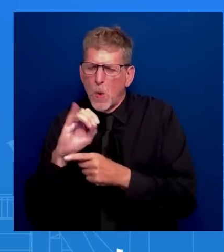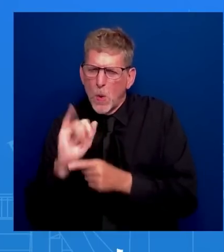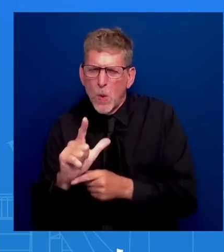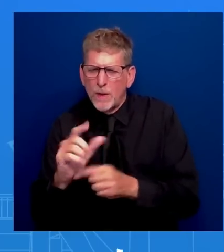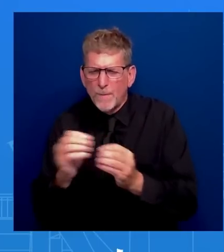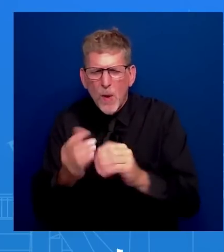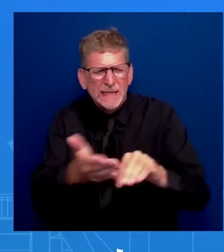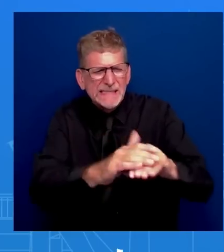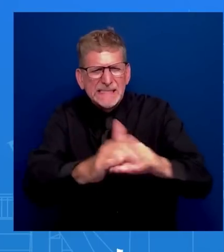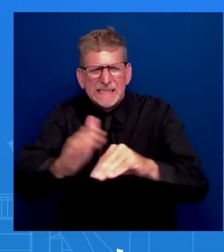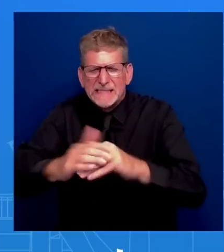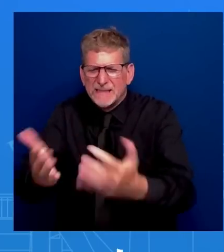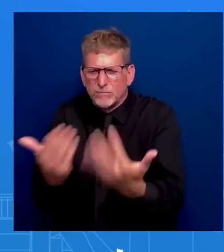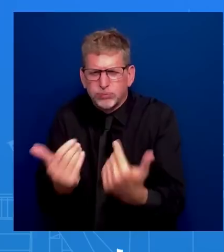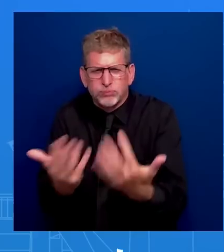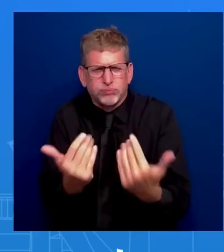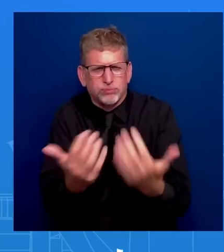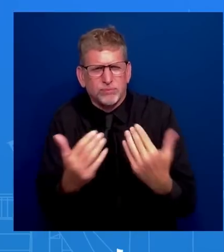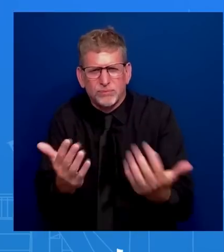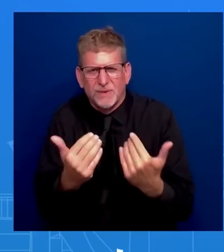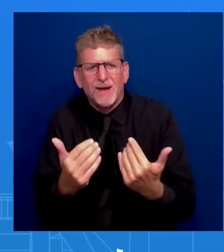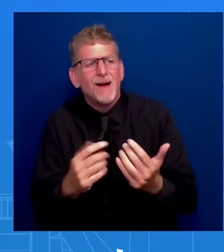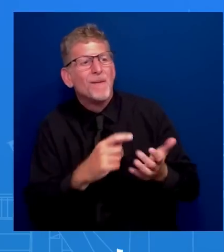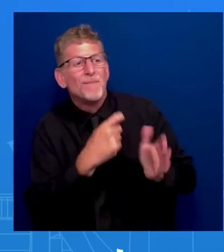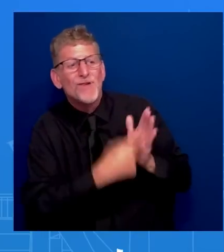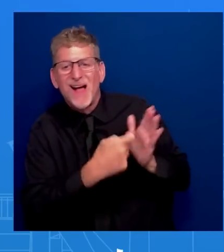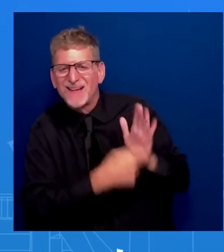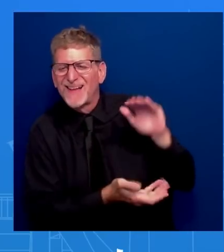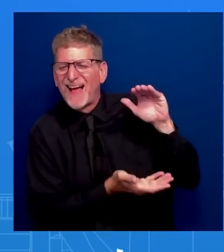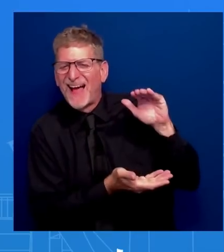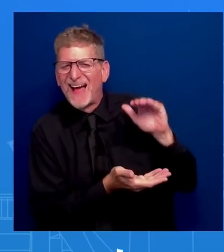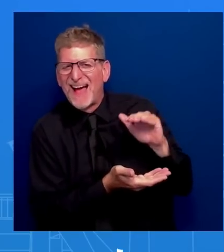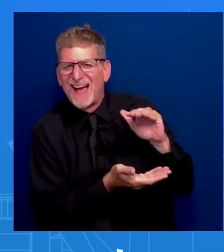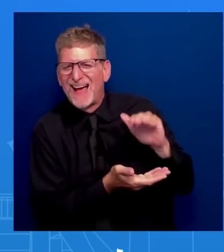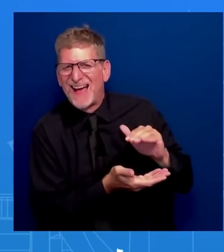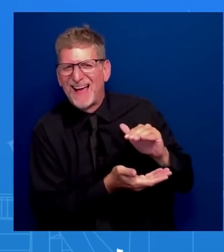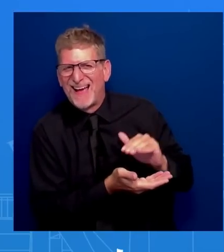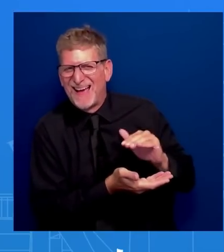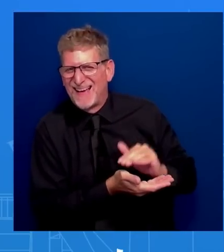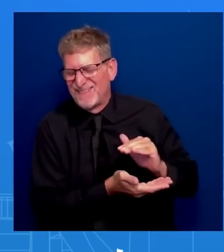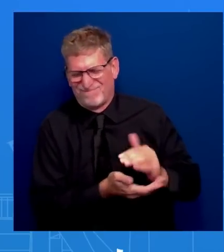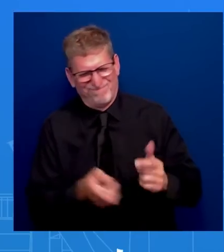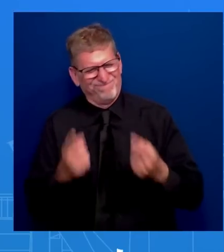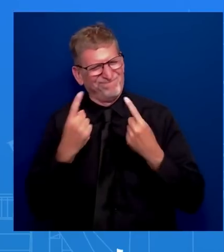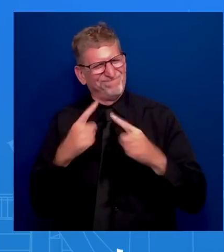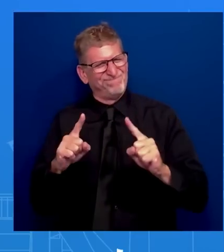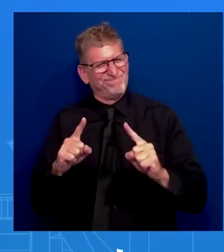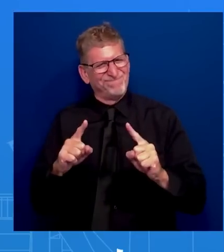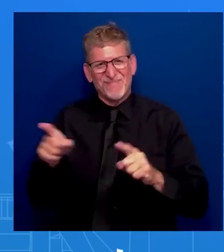and the President will continue to call on domestic and international oil producers to increase output